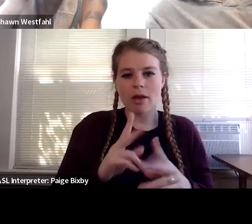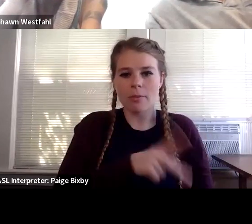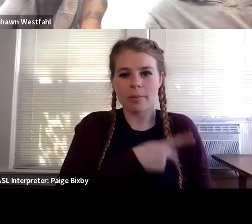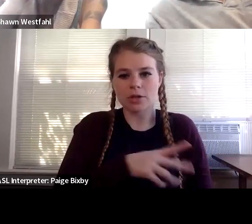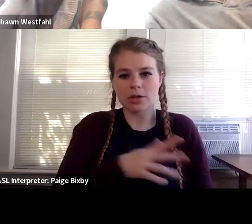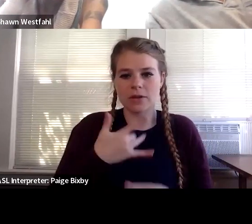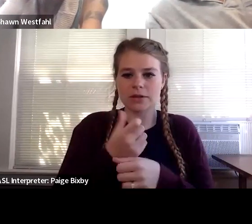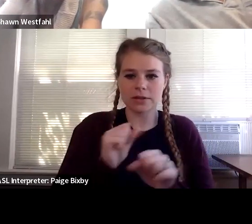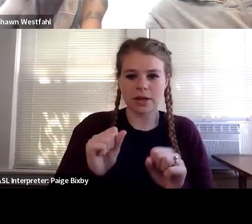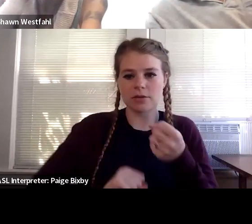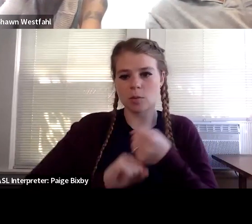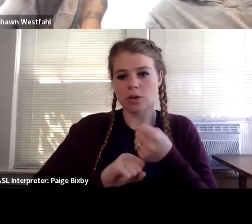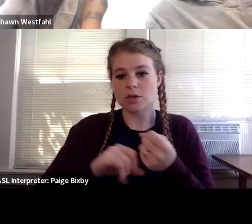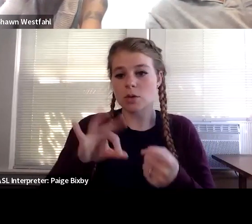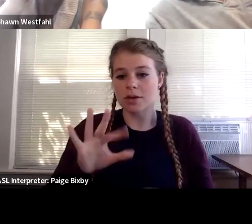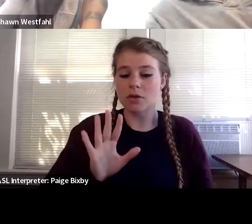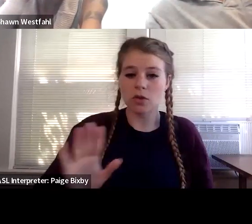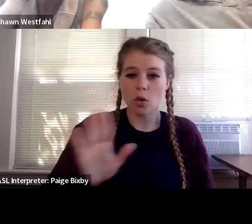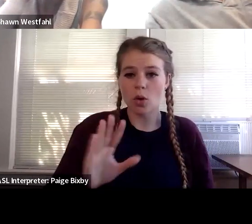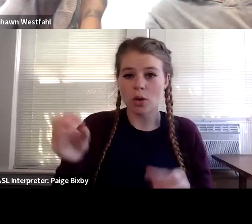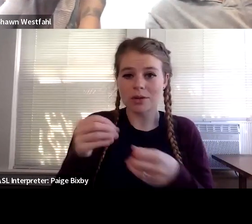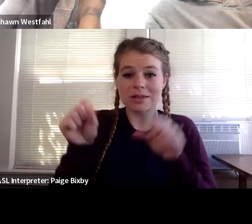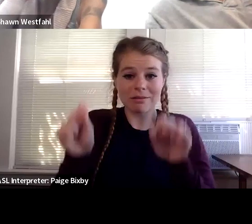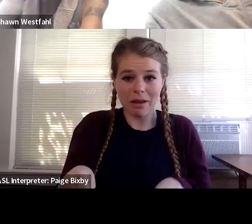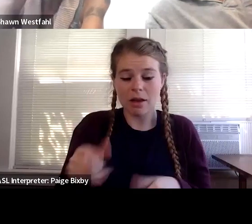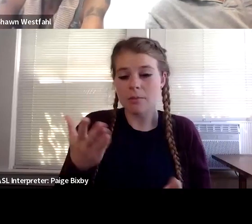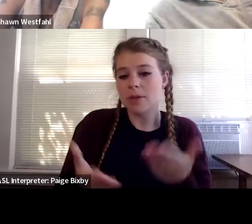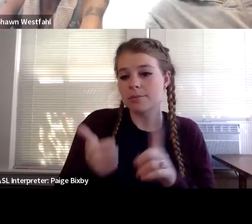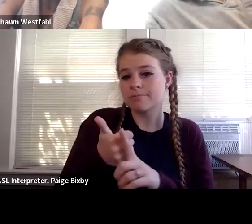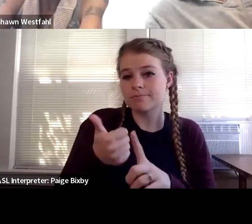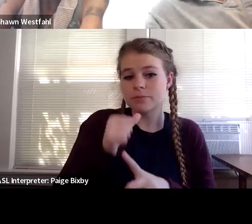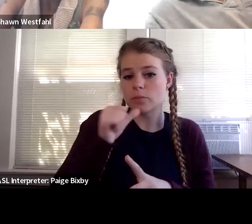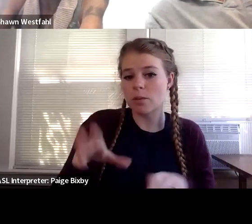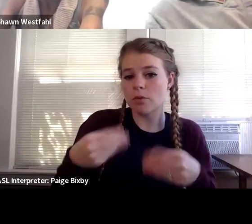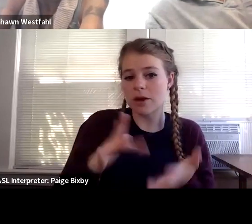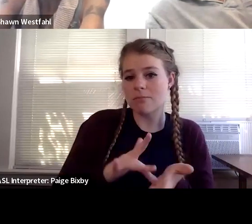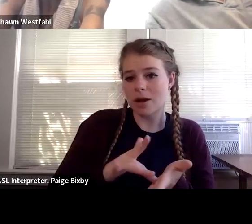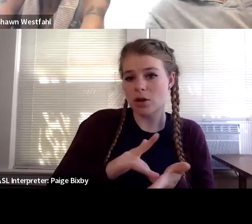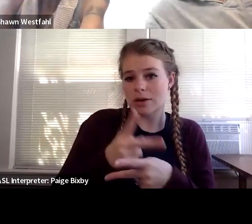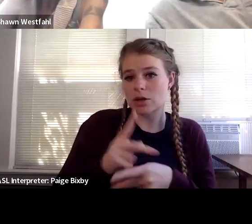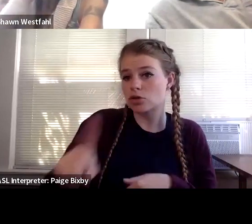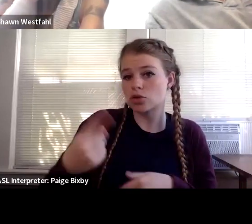So if your organization is able to do that, and maybe you're not even providing medical care, maybe you're just doing outreach, and that's amazing.